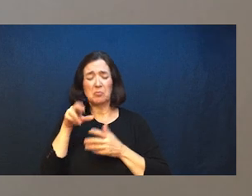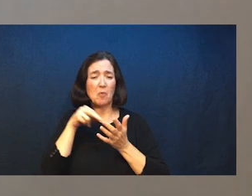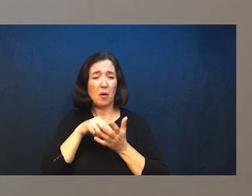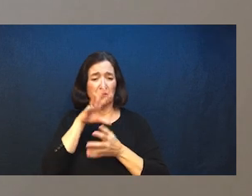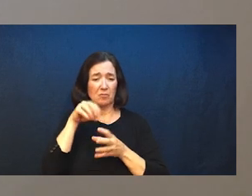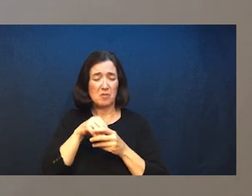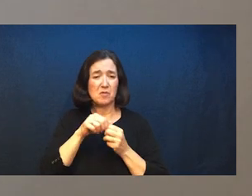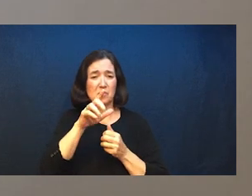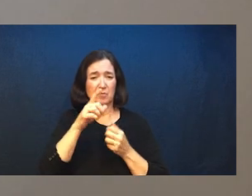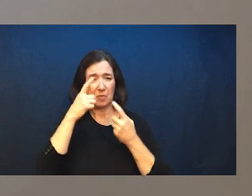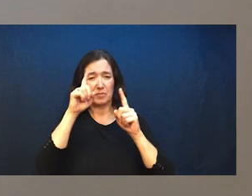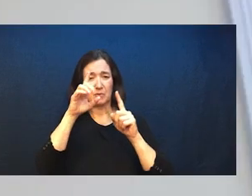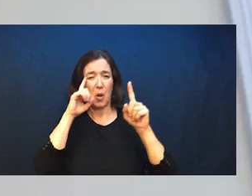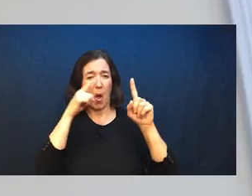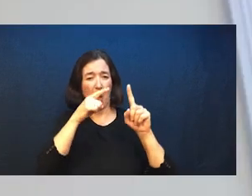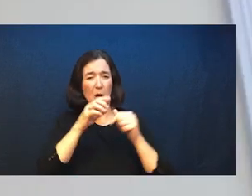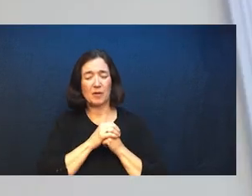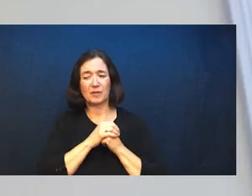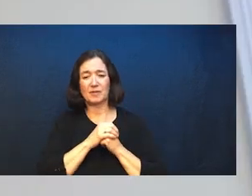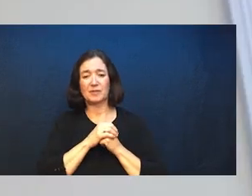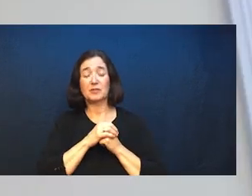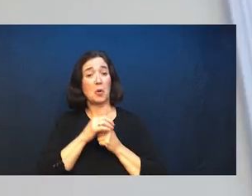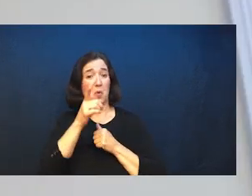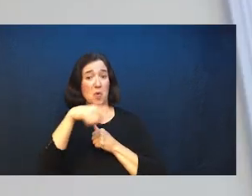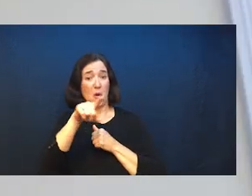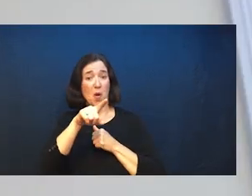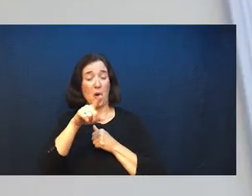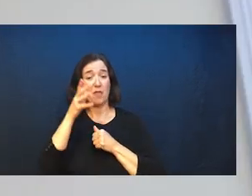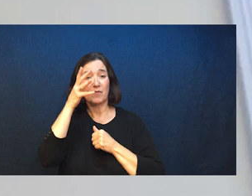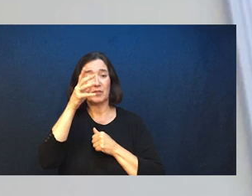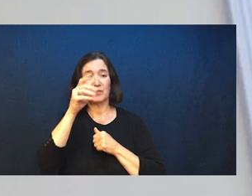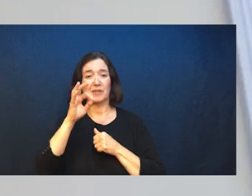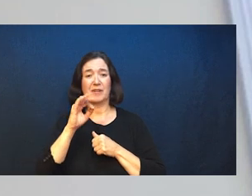So you the future of our professions and we incredibly proud of you.